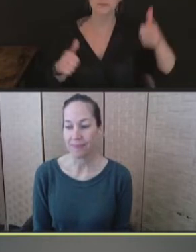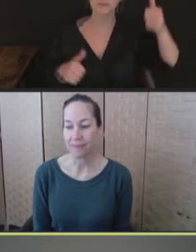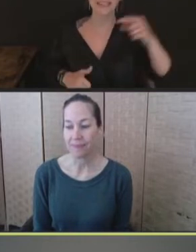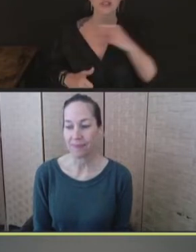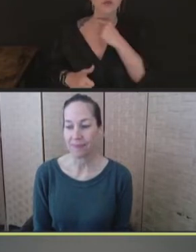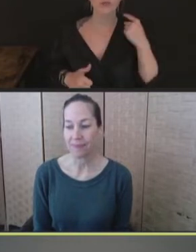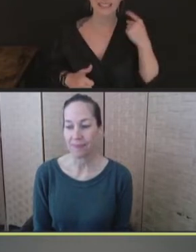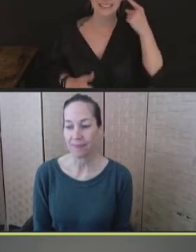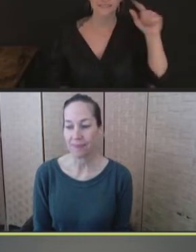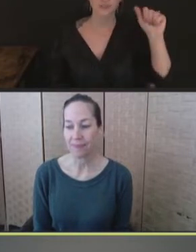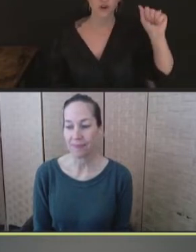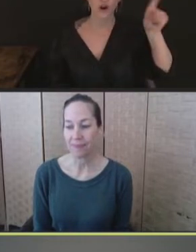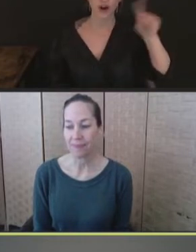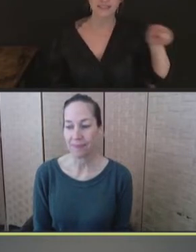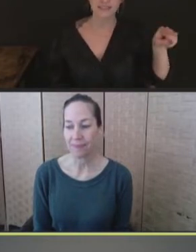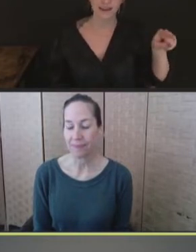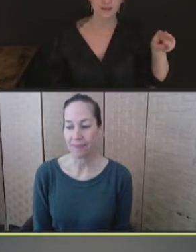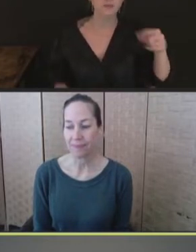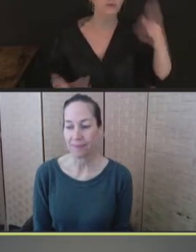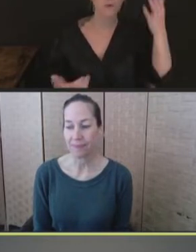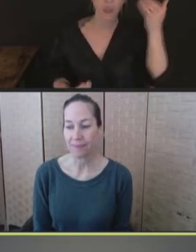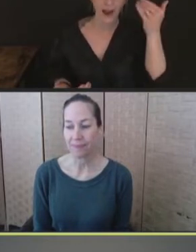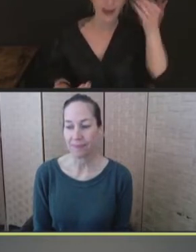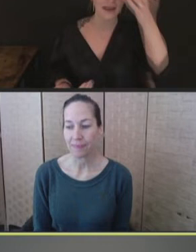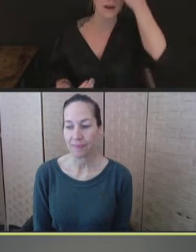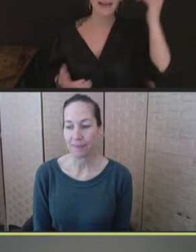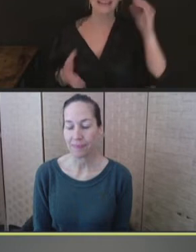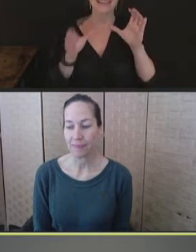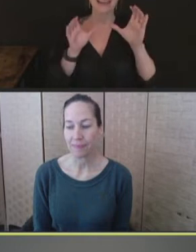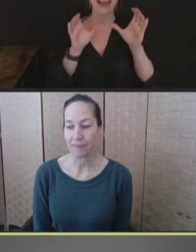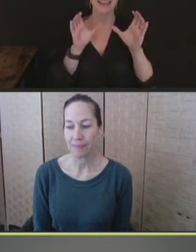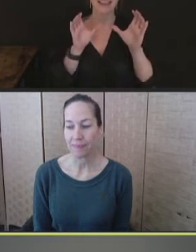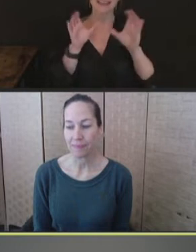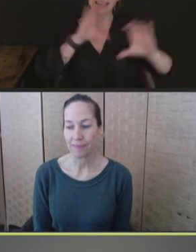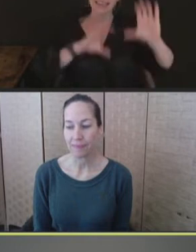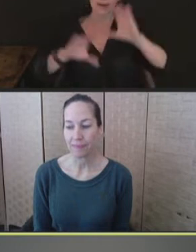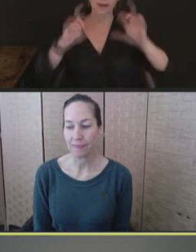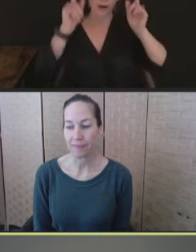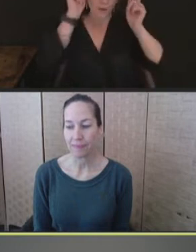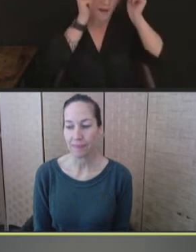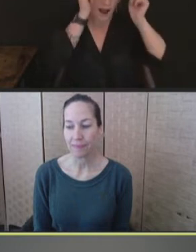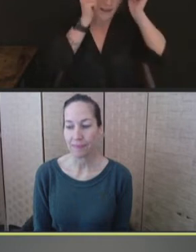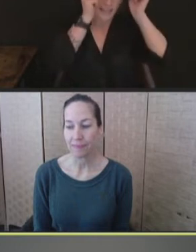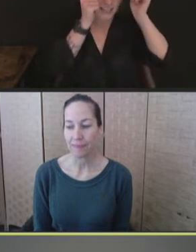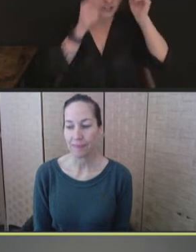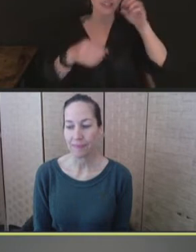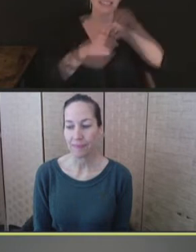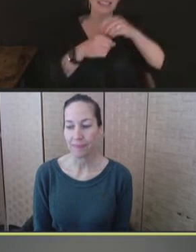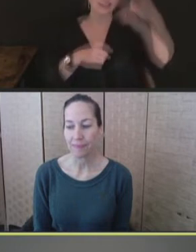It's because these chemical modifications of the histones, the methylation, acetylation,